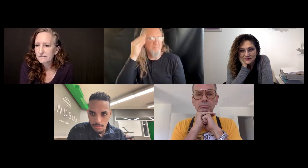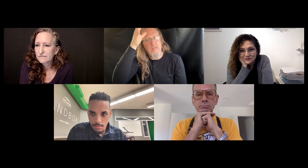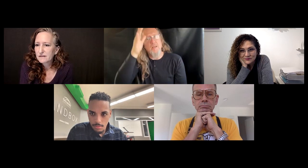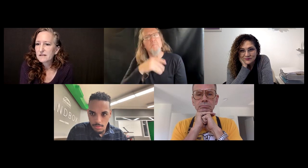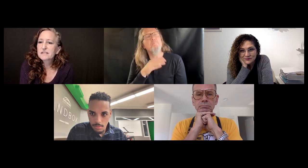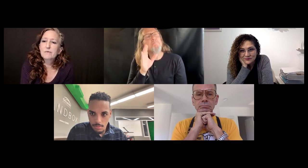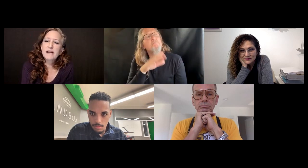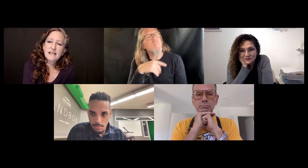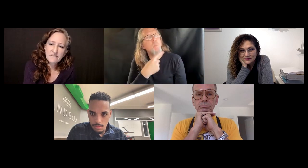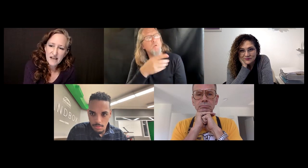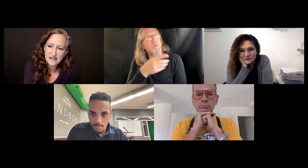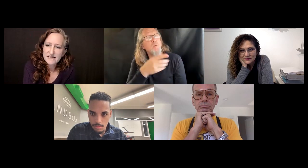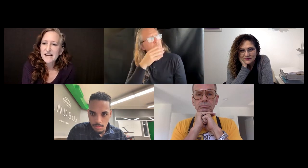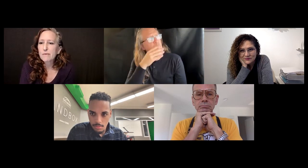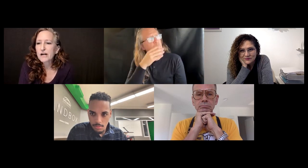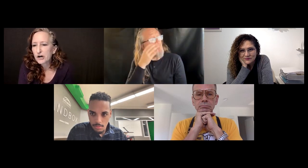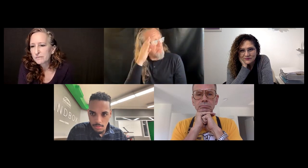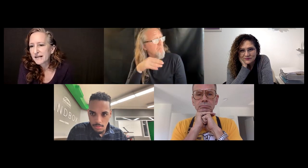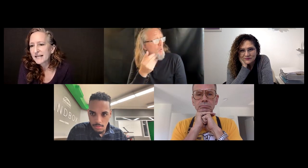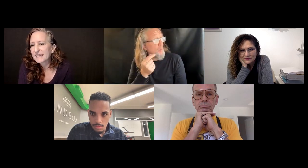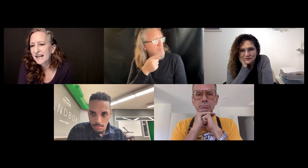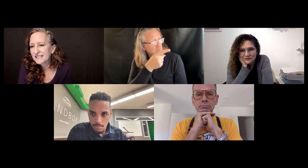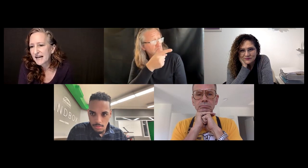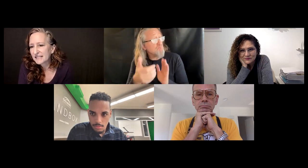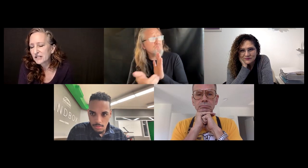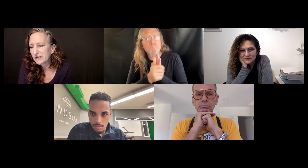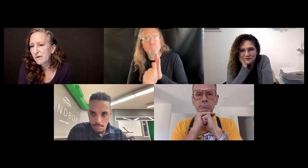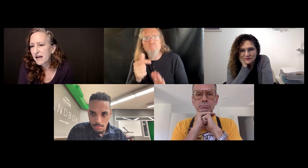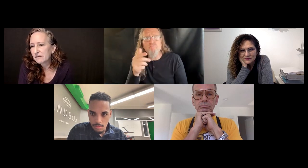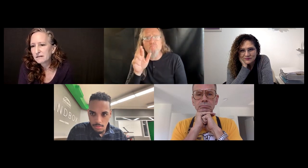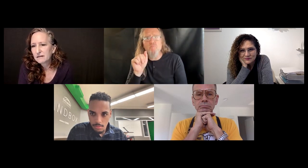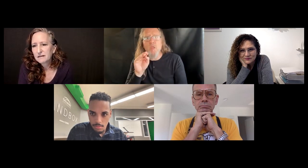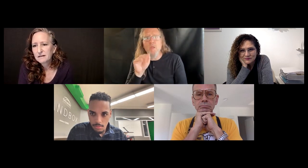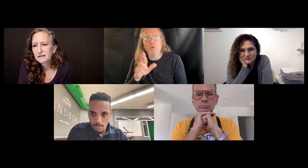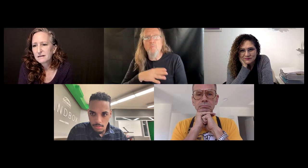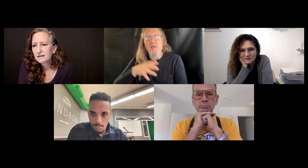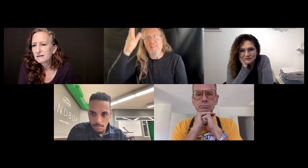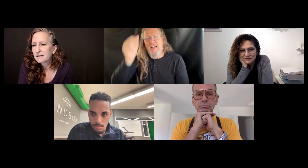So when I left Gallaudet I went home, and I said, Hey, dad, do you know what